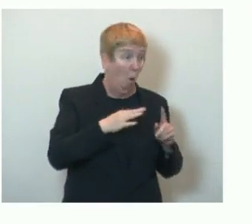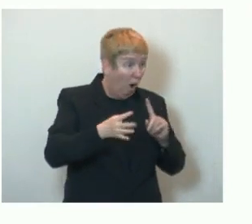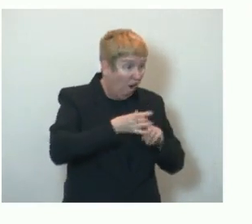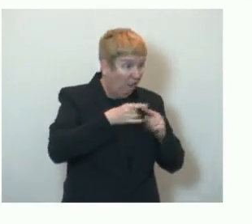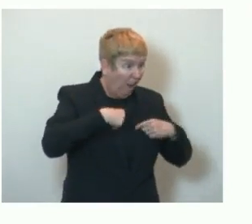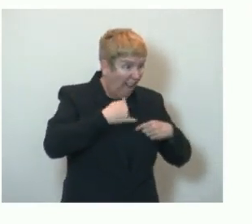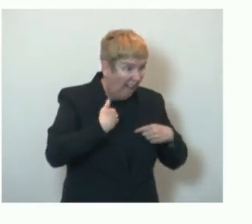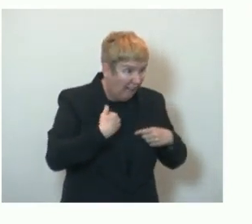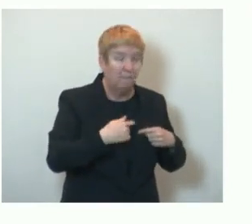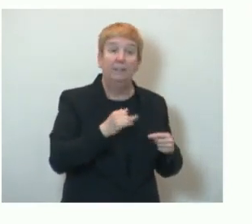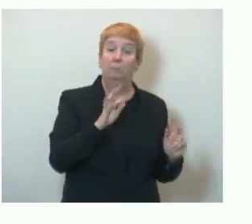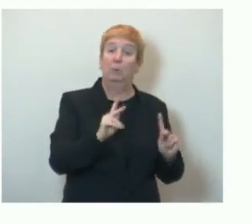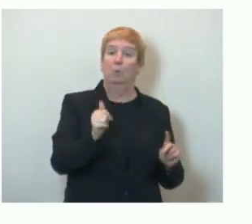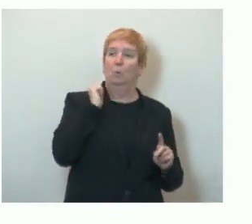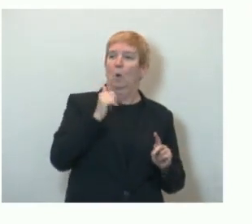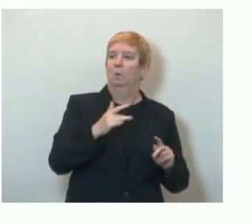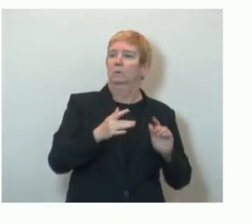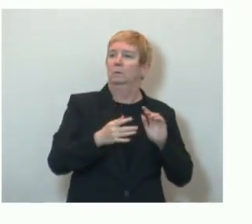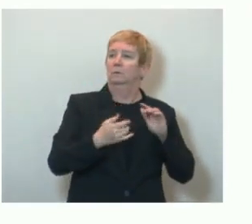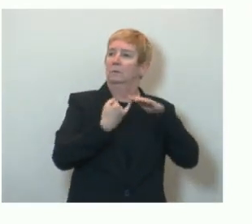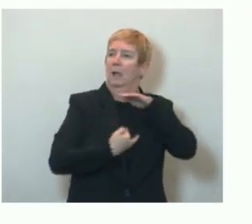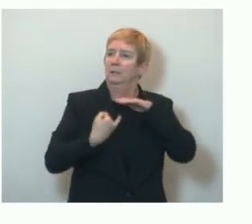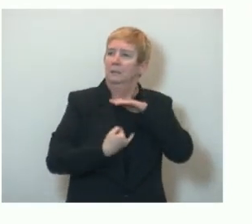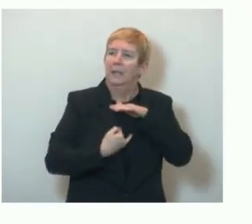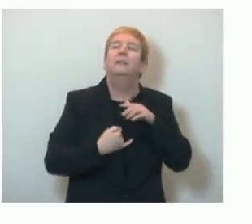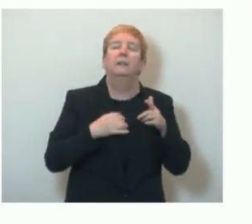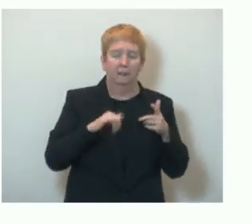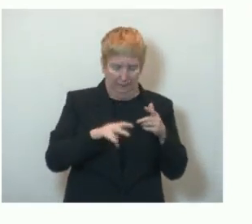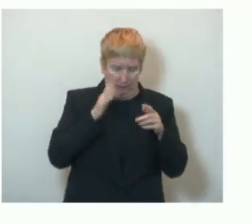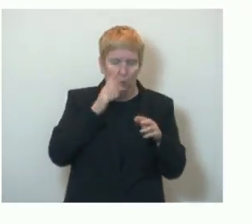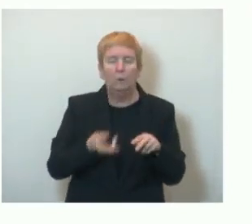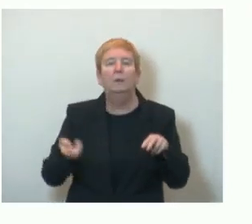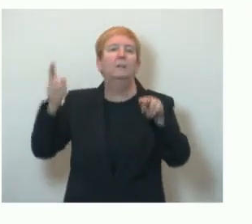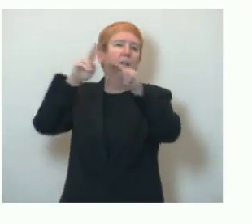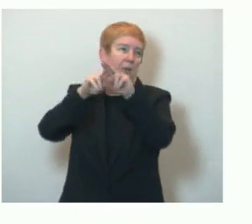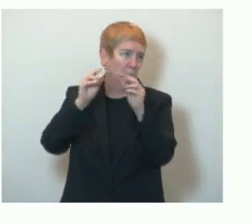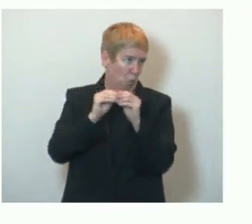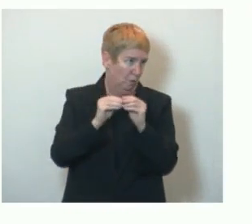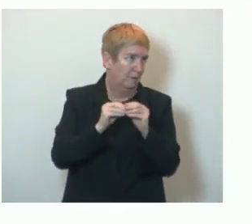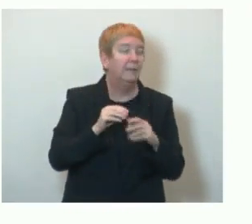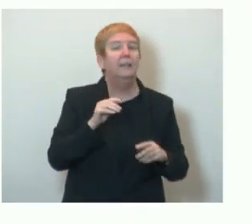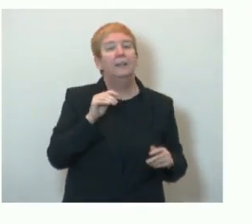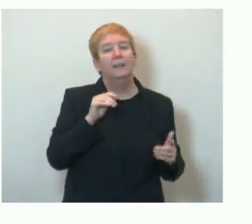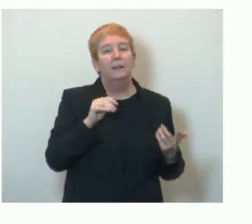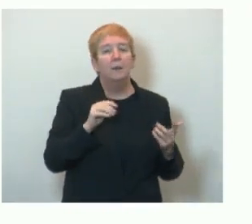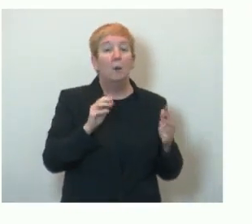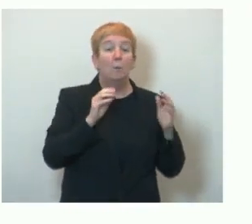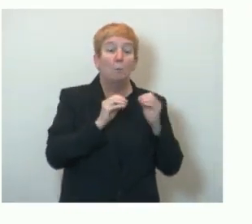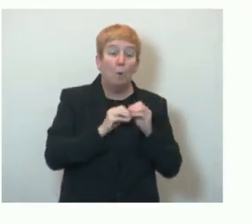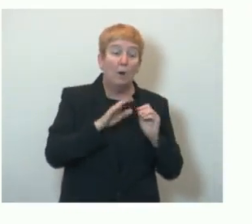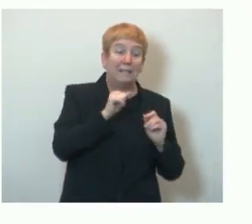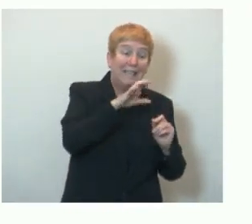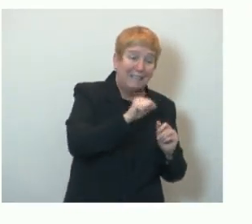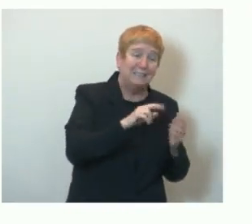THOROUGH IN OUR ANSWERS AND VERY VERY DILIGENT ABOUT ISOLATING OURSELVES IF WE’RE POSITIVE. WE NEED TO THAT WILL AFFECT IT.